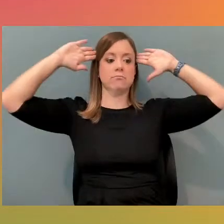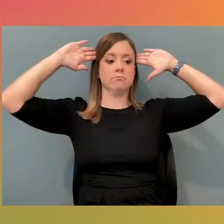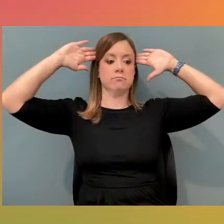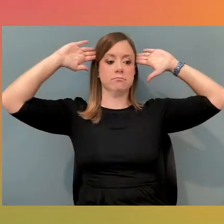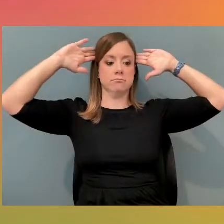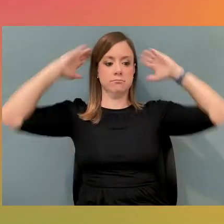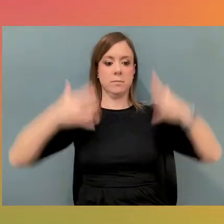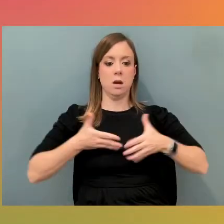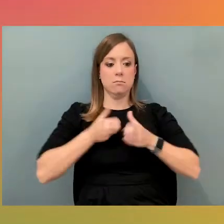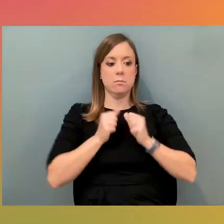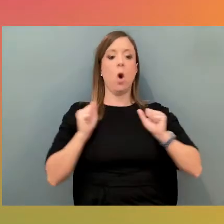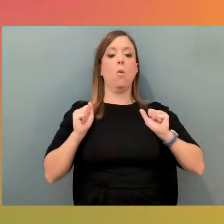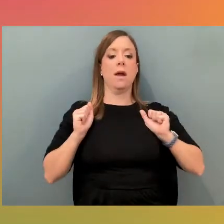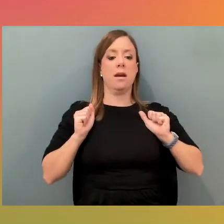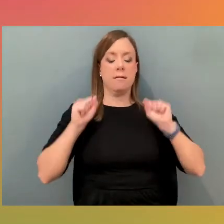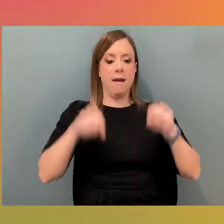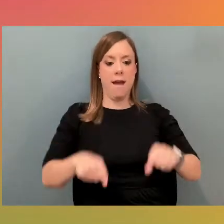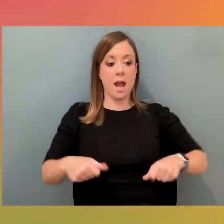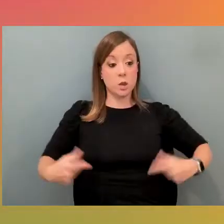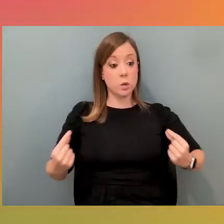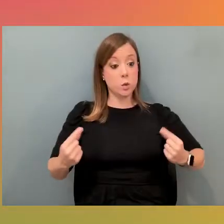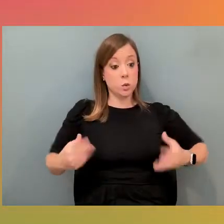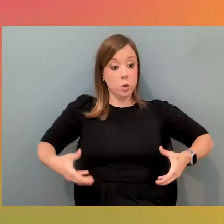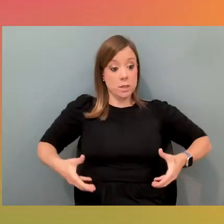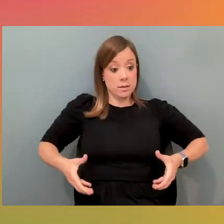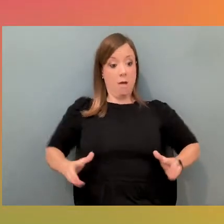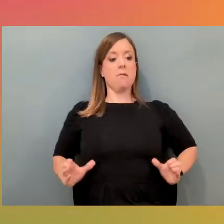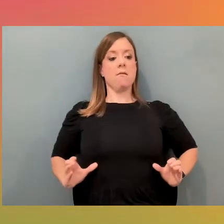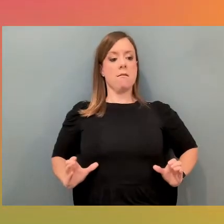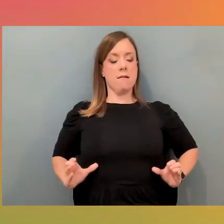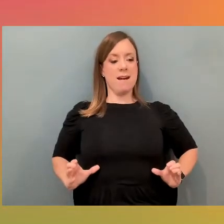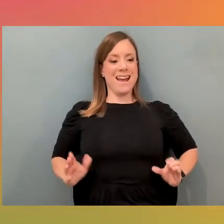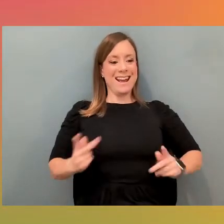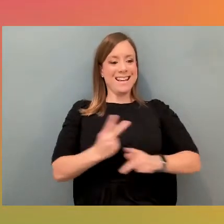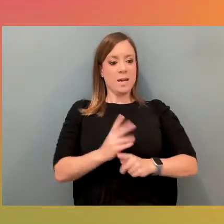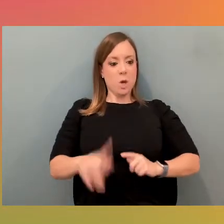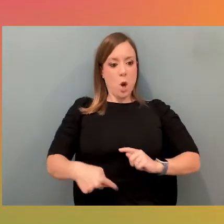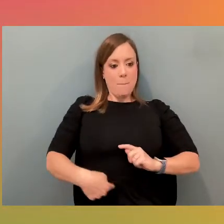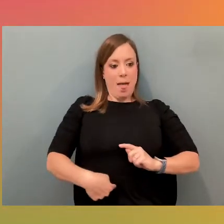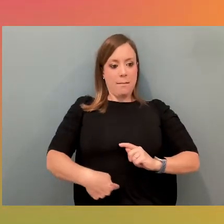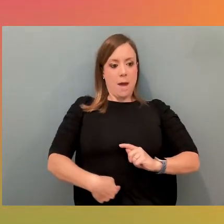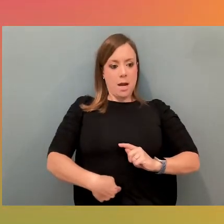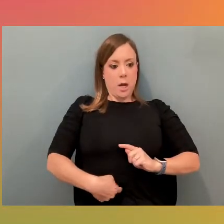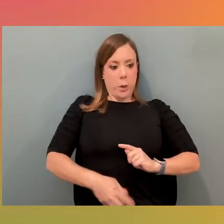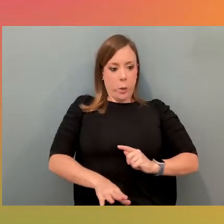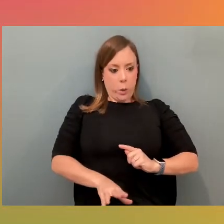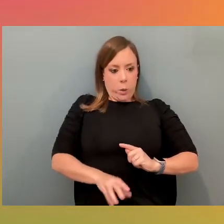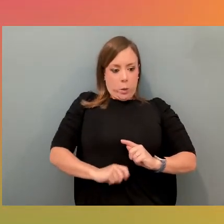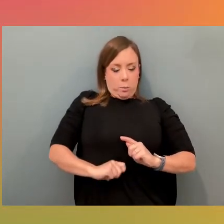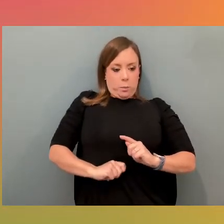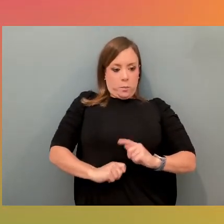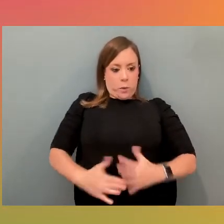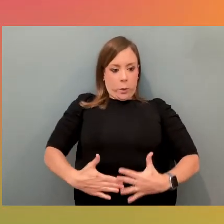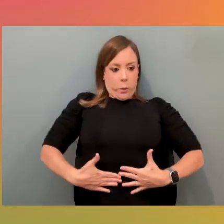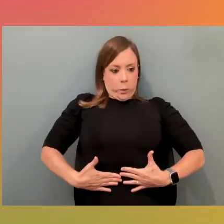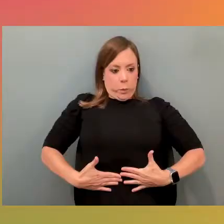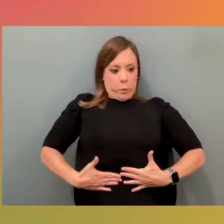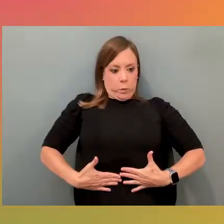CHOOSE YOUR ADVENTURE. YOU CAN LIFT YOUR HEART, KEEP SOME SPACE IN THE LOWER BACK BY TUCKING THE TAIL AND PULLING